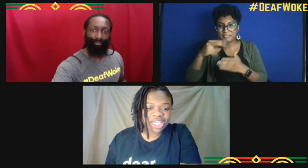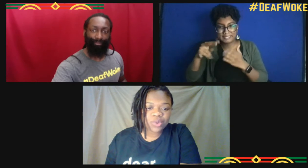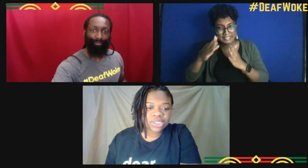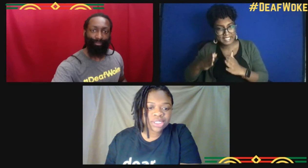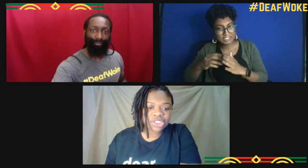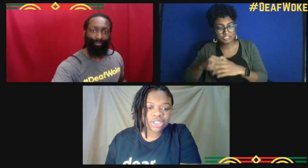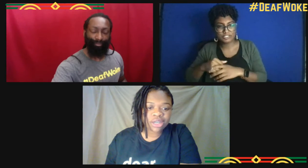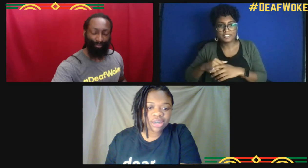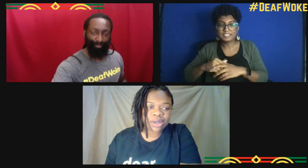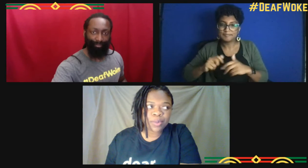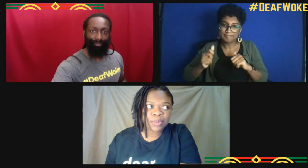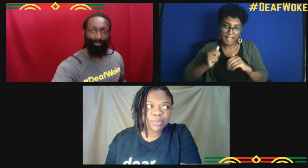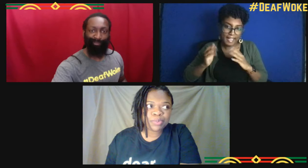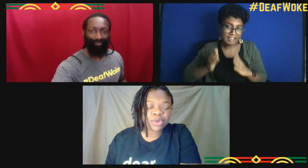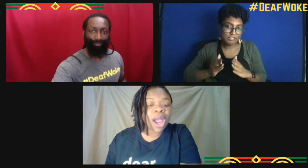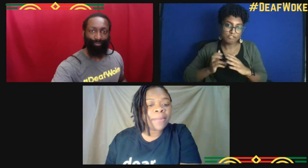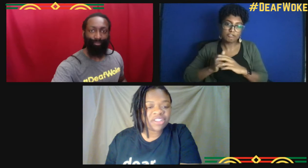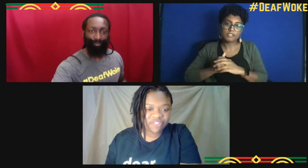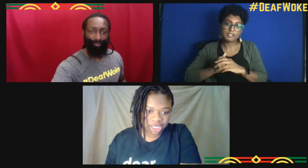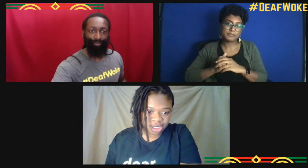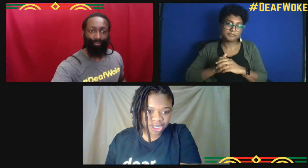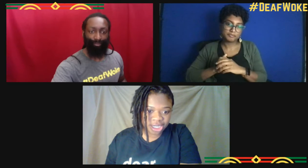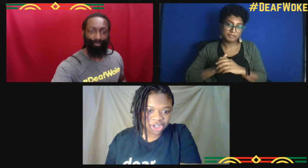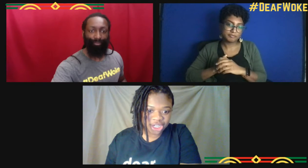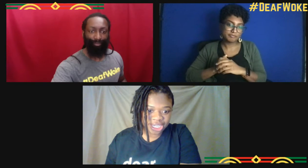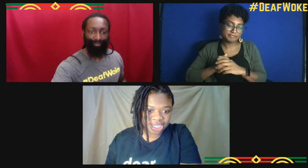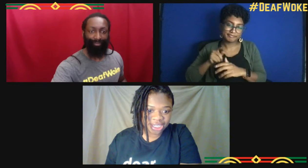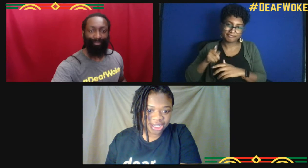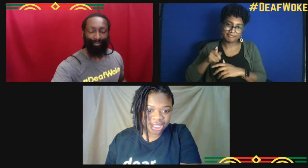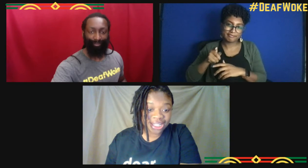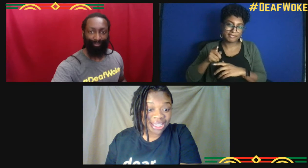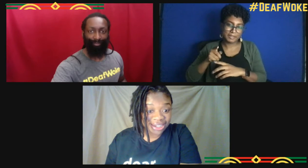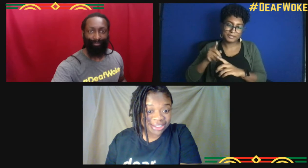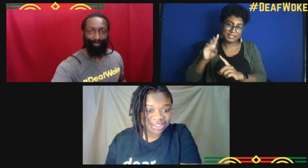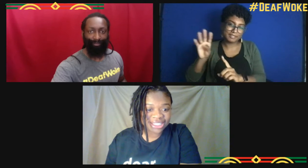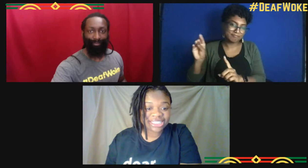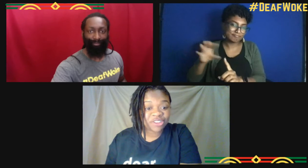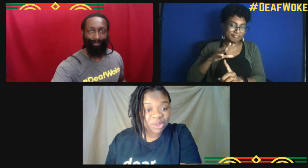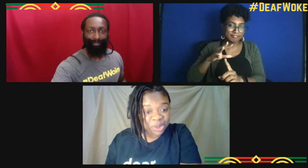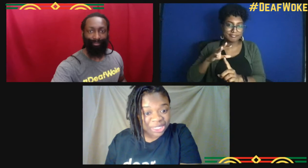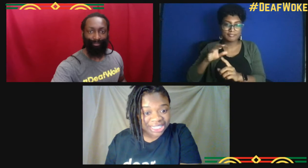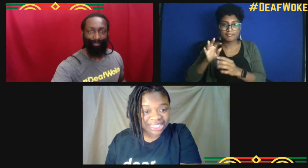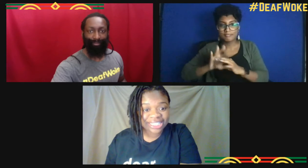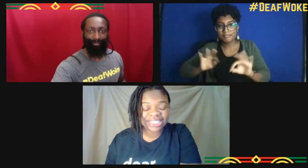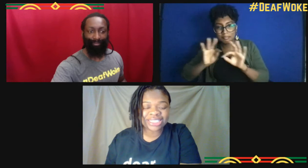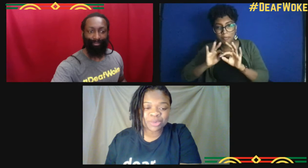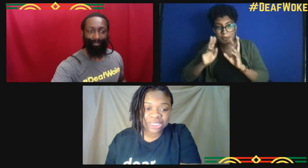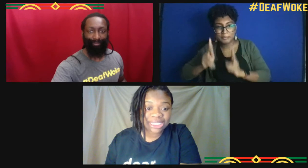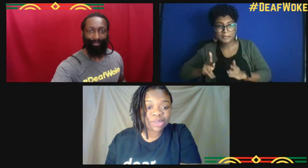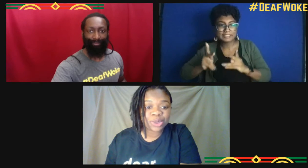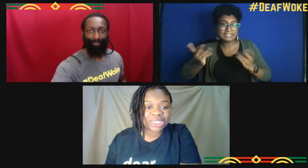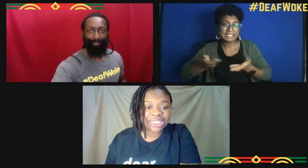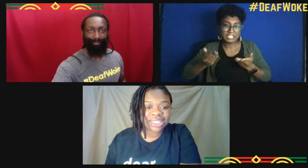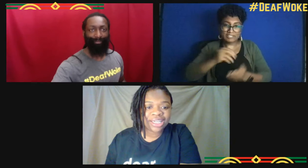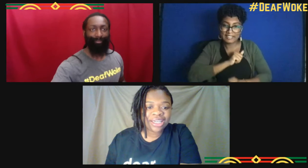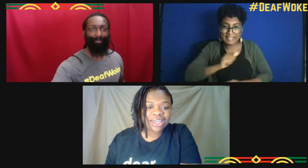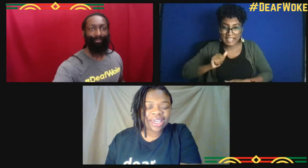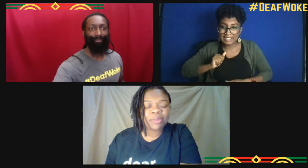and he was such a prominent figure here in Atlanta in the deaf community, disability community